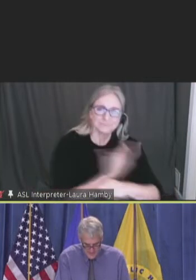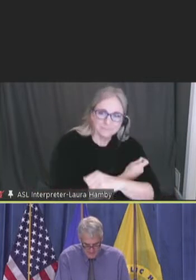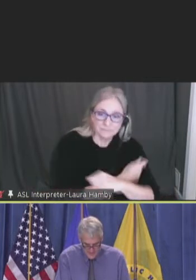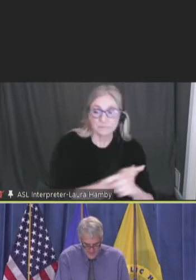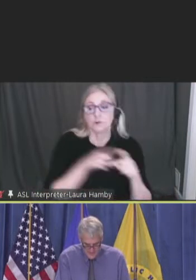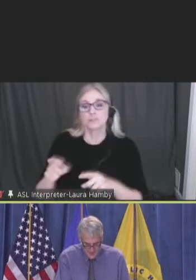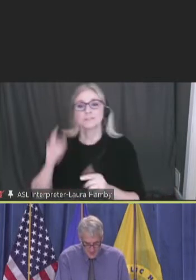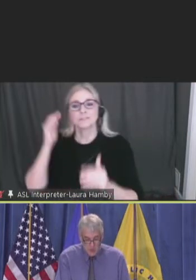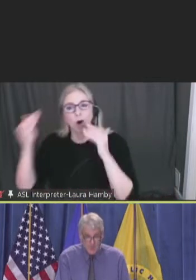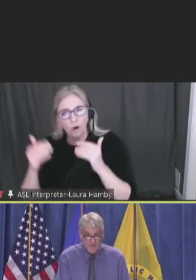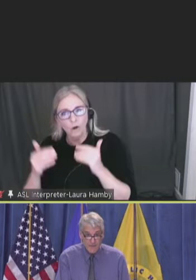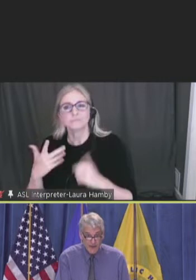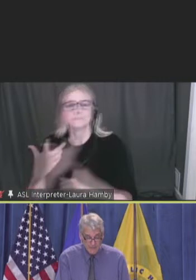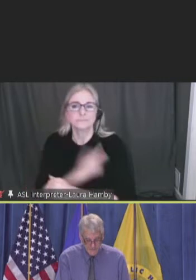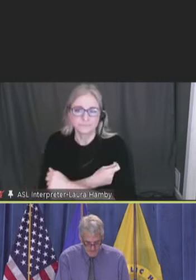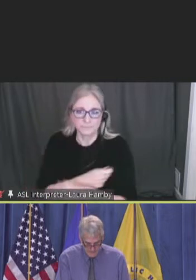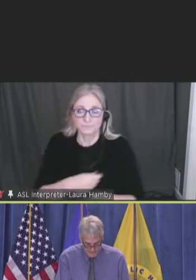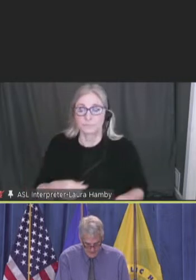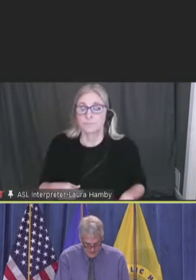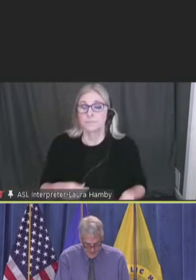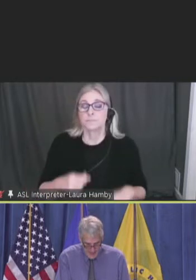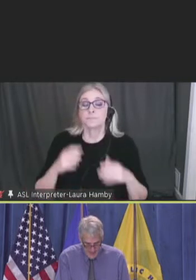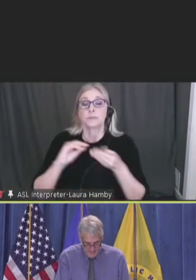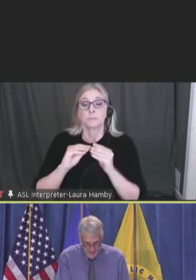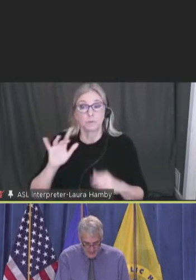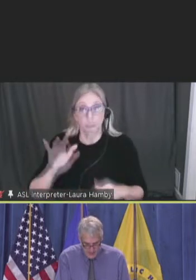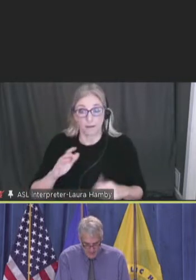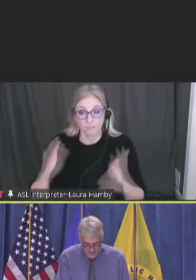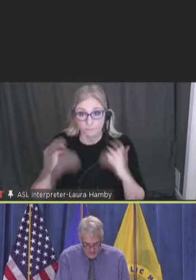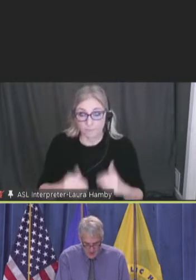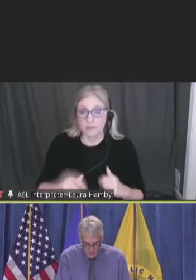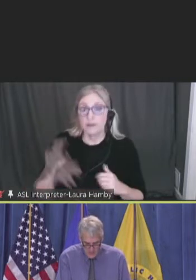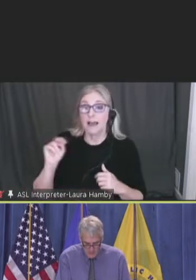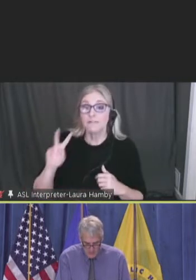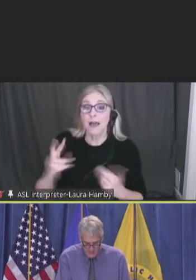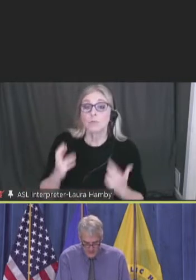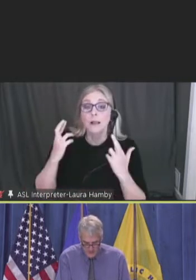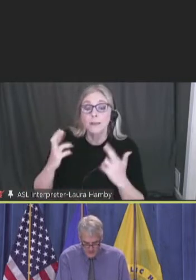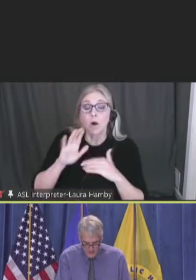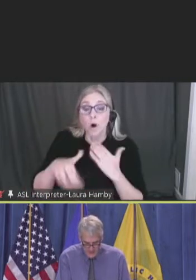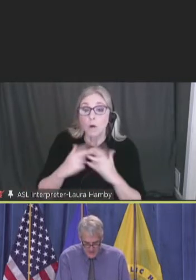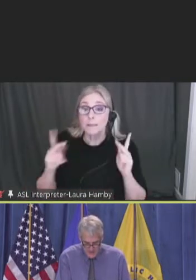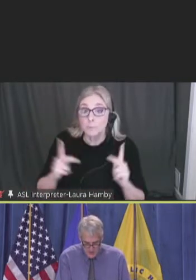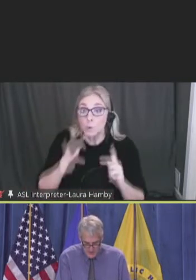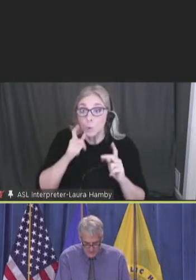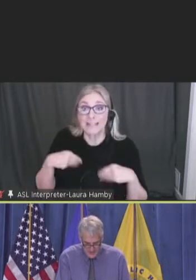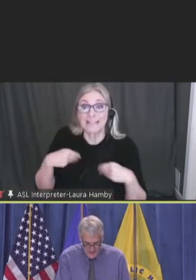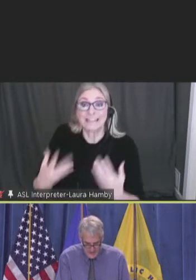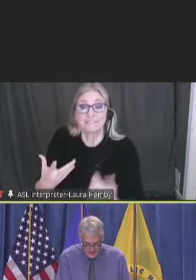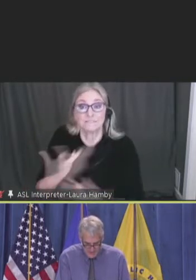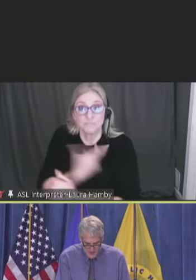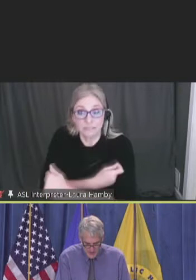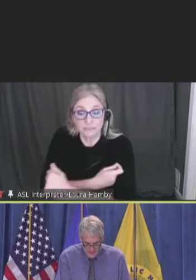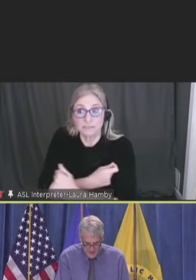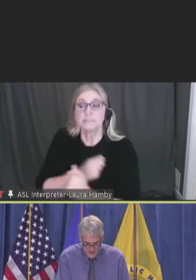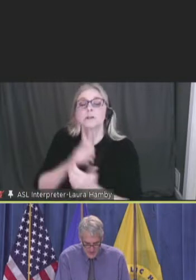Twenty-five, NVAC recommends all people administering vaccines regularly educate themselves and